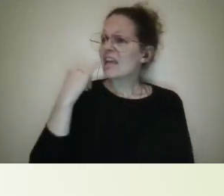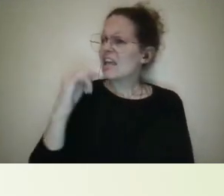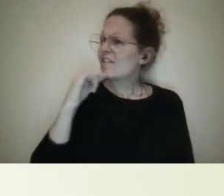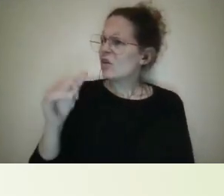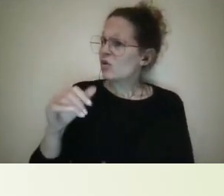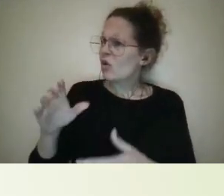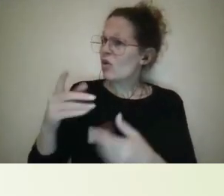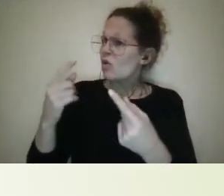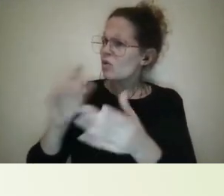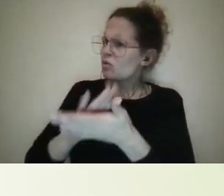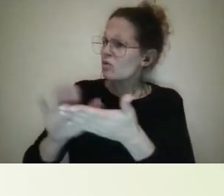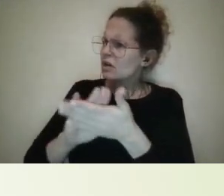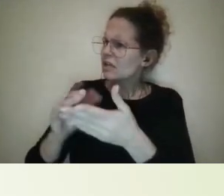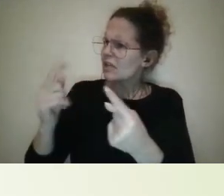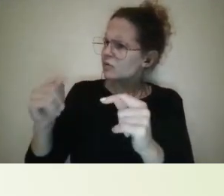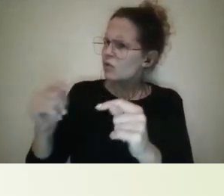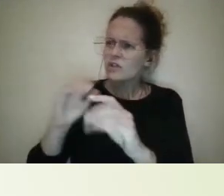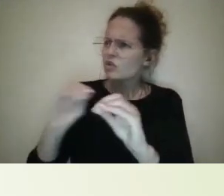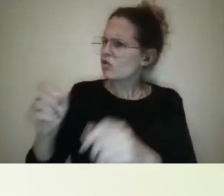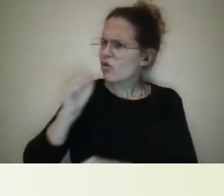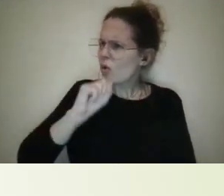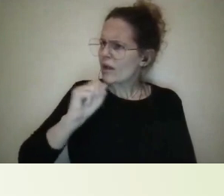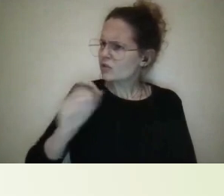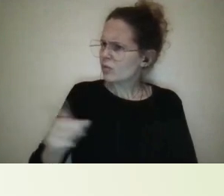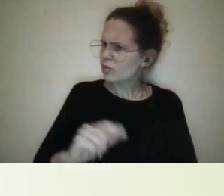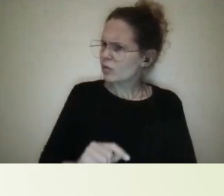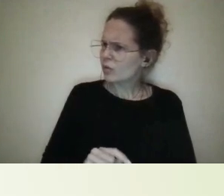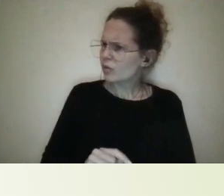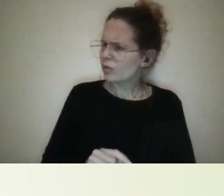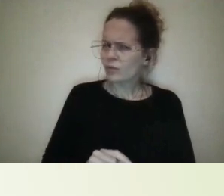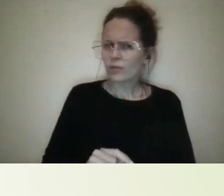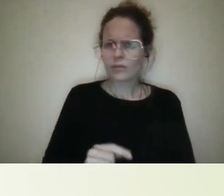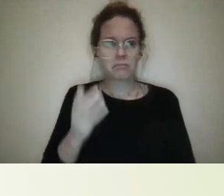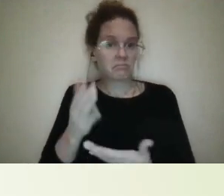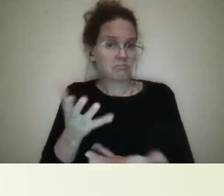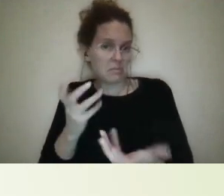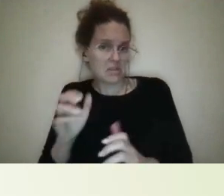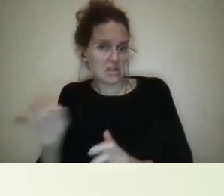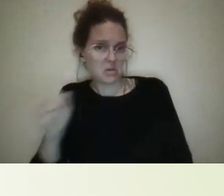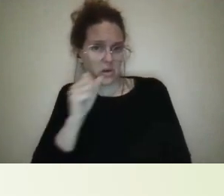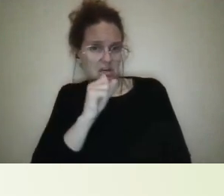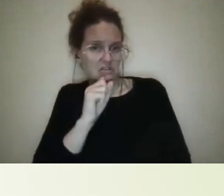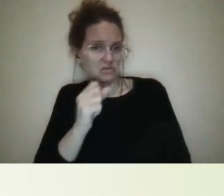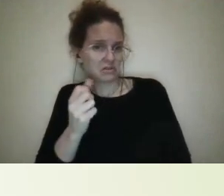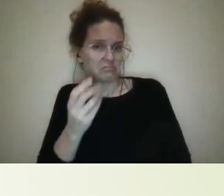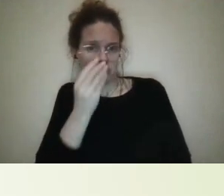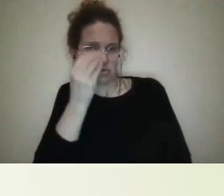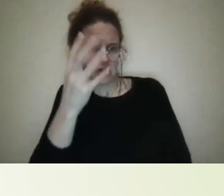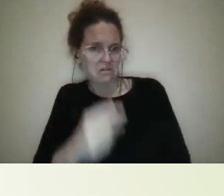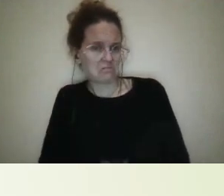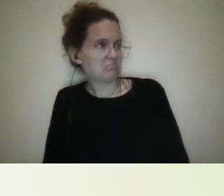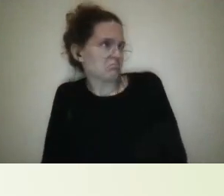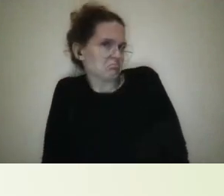you don't get ice cream." Well maybe I don't want ice cream right now so I really don't care.